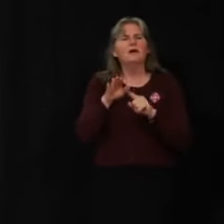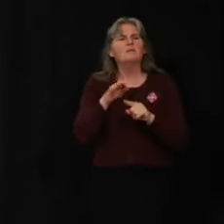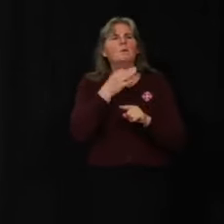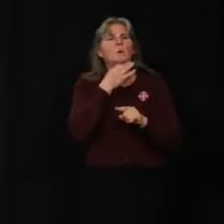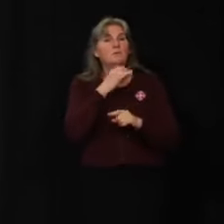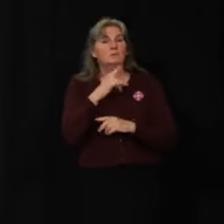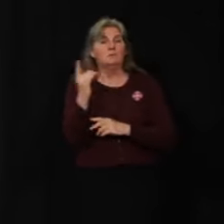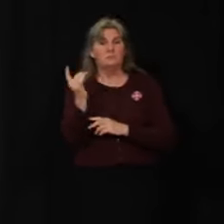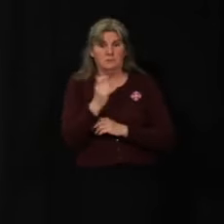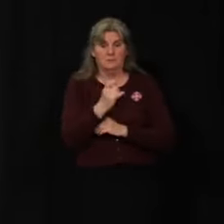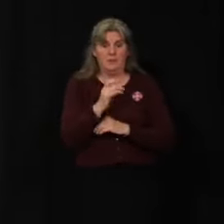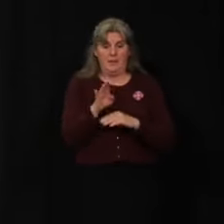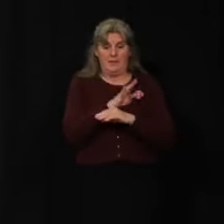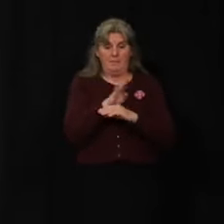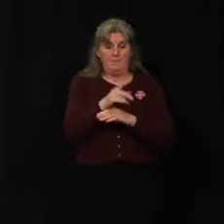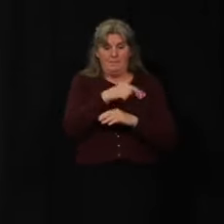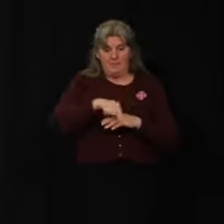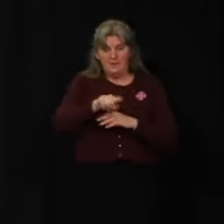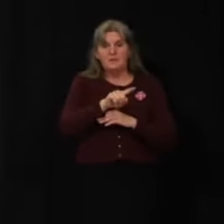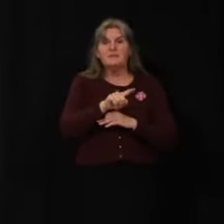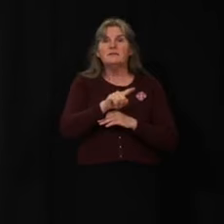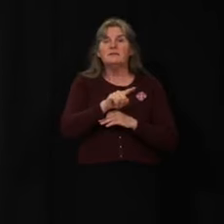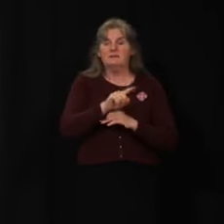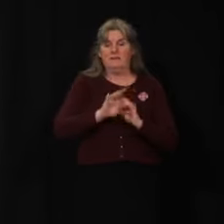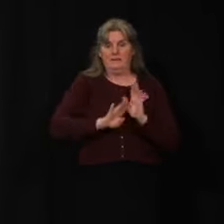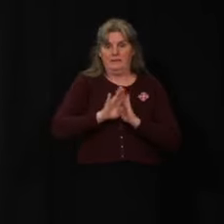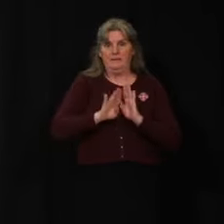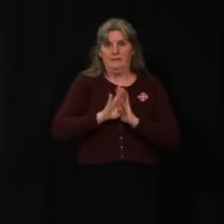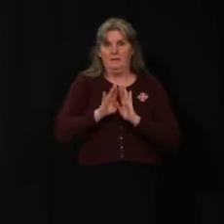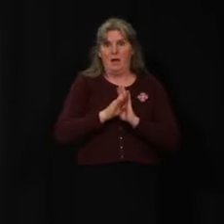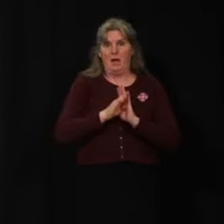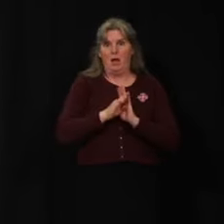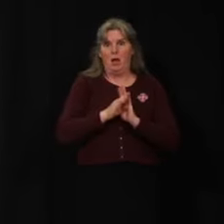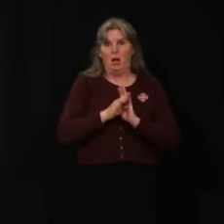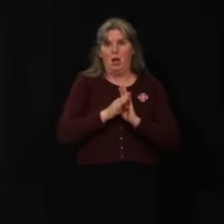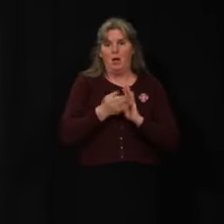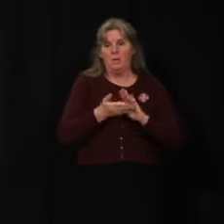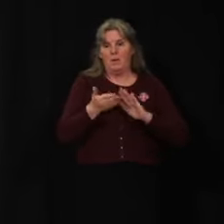When it has been submitted and we see the guideline is complied